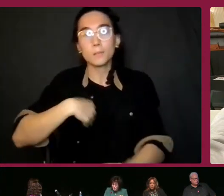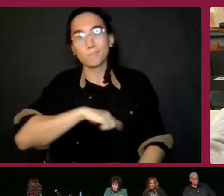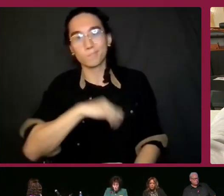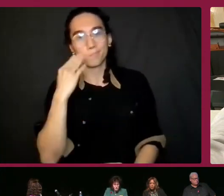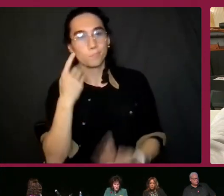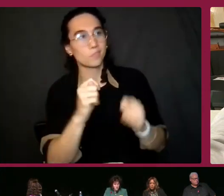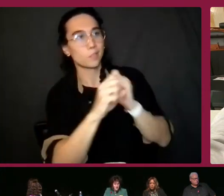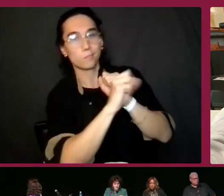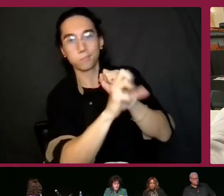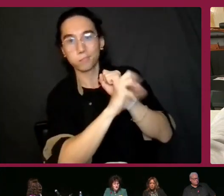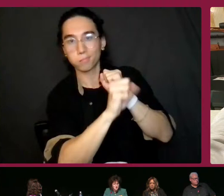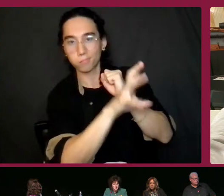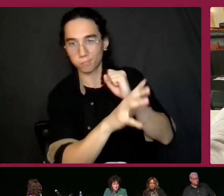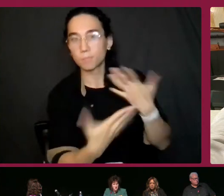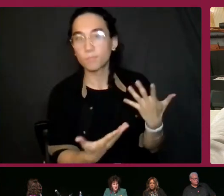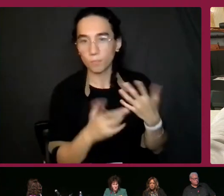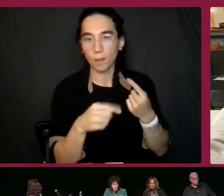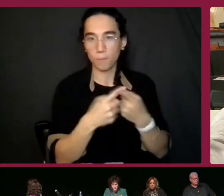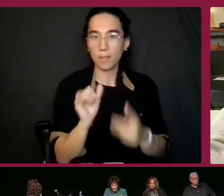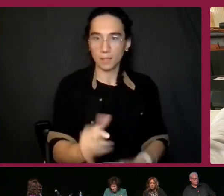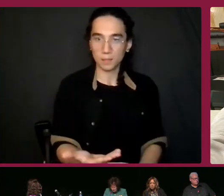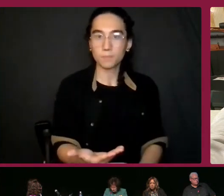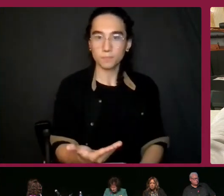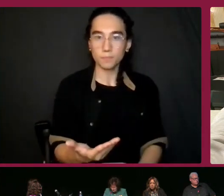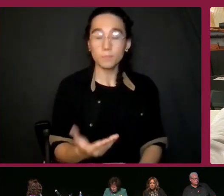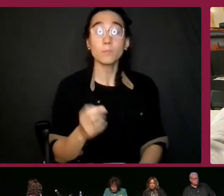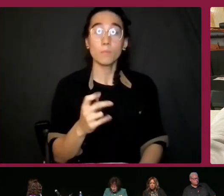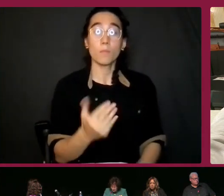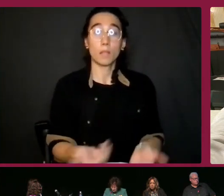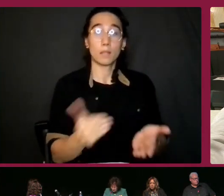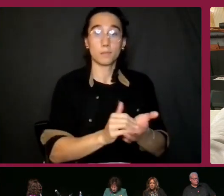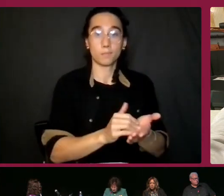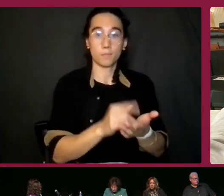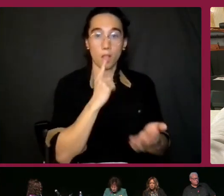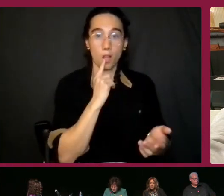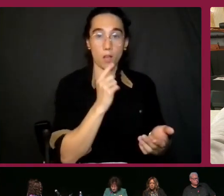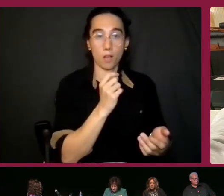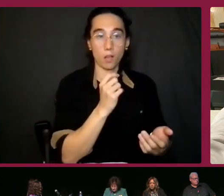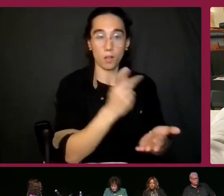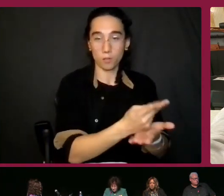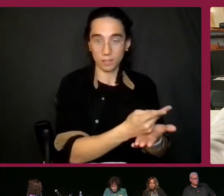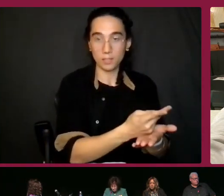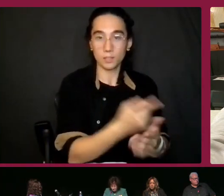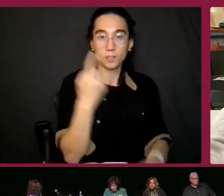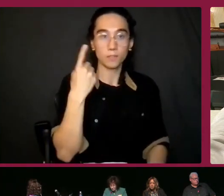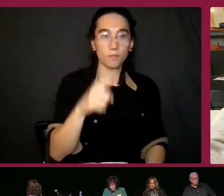Also, with the reauthorization of the WIOA Act, which is Workforce